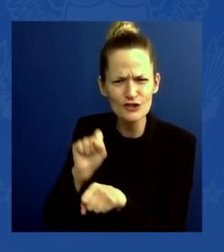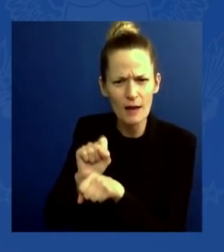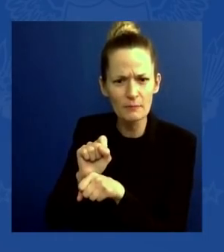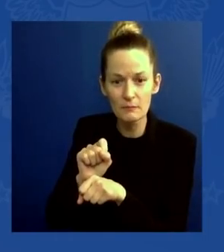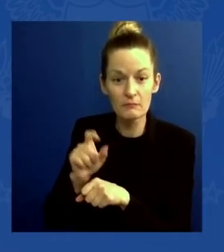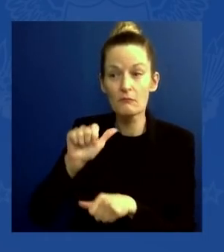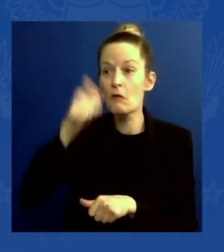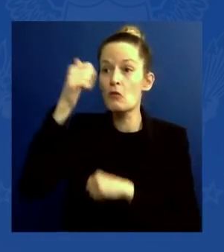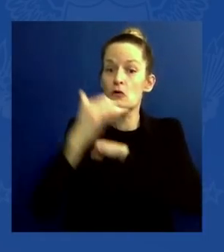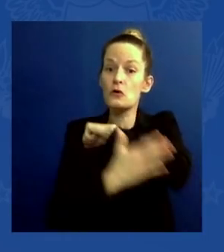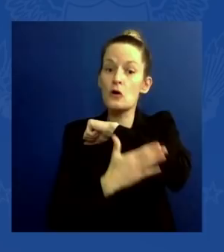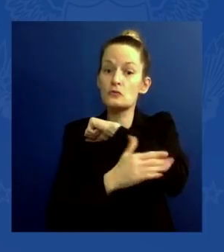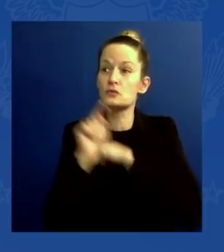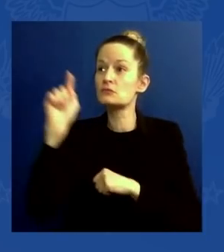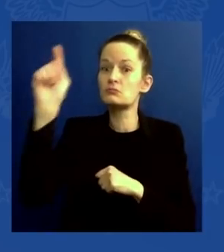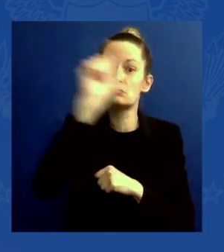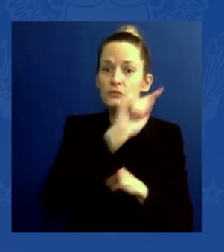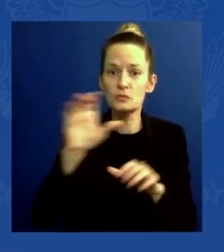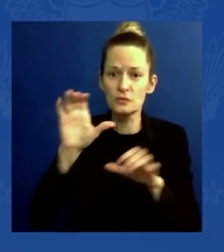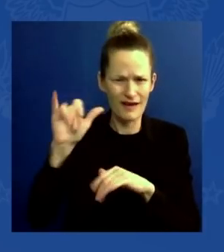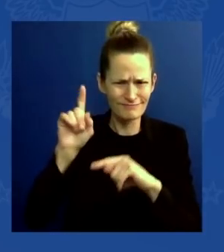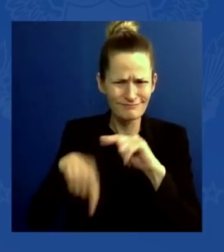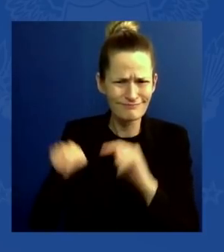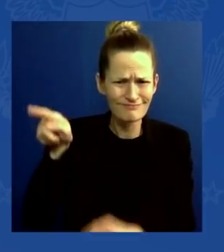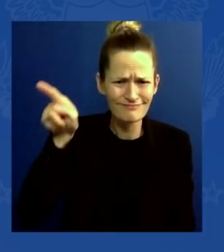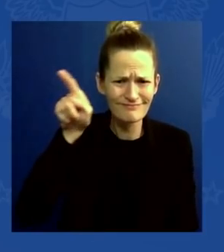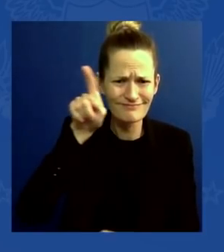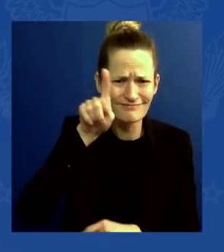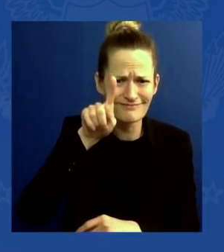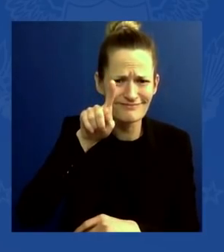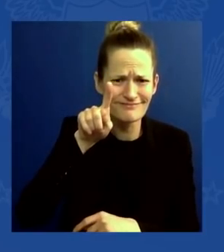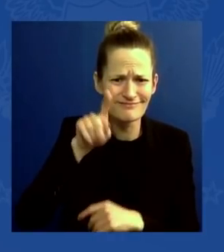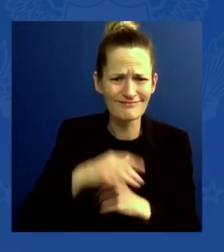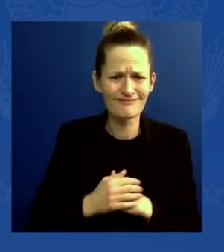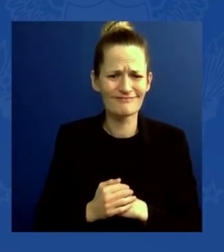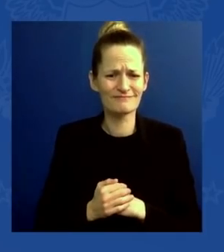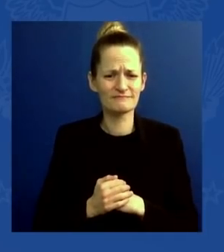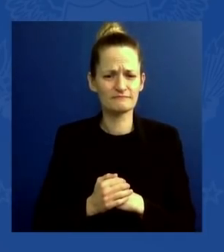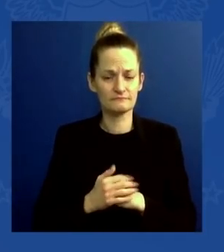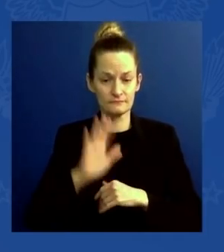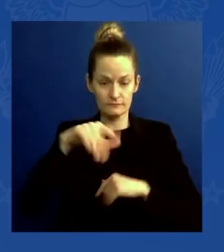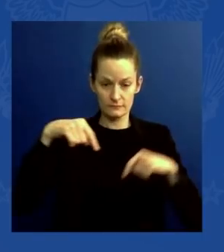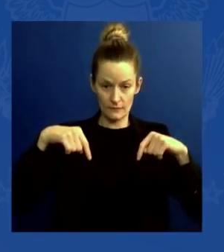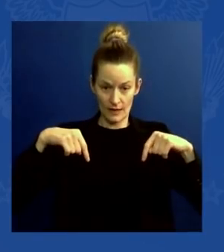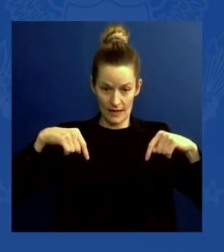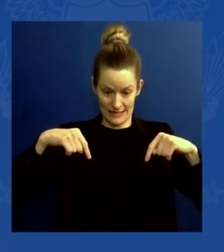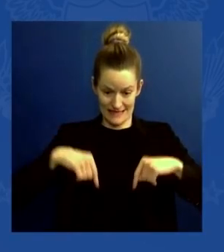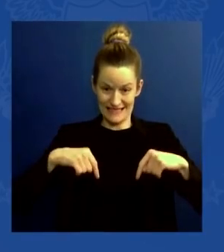the most significant investment in 50 years; in roads and bridges -- the most significant investment in 70 years;